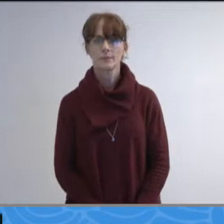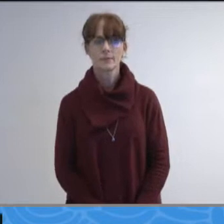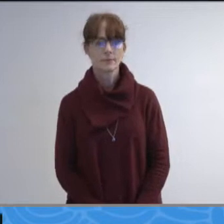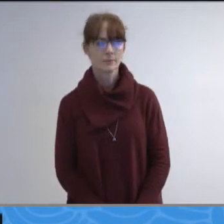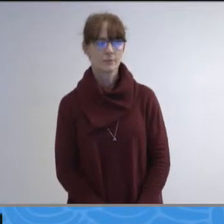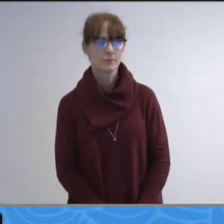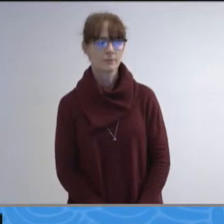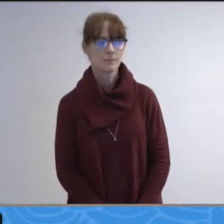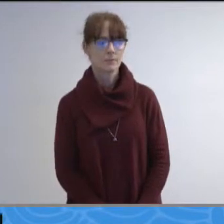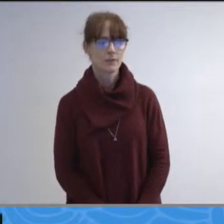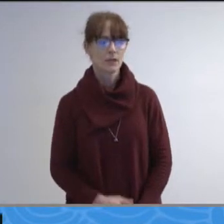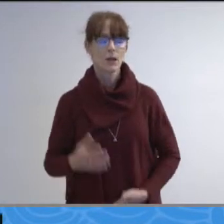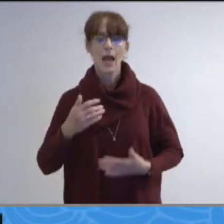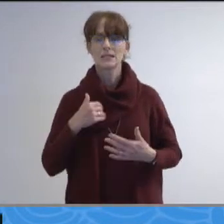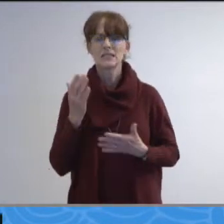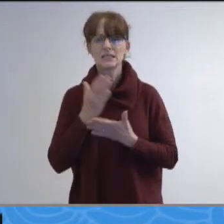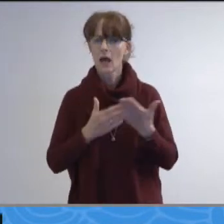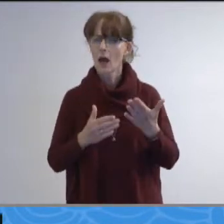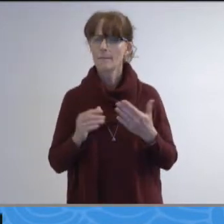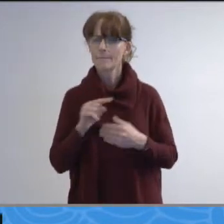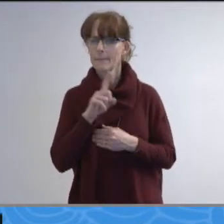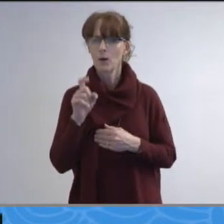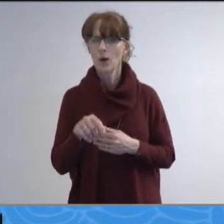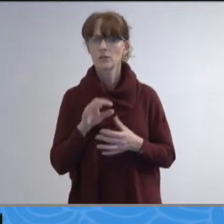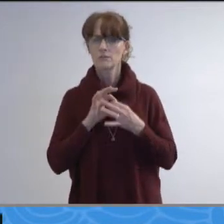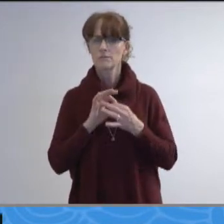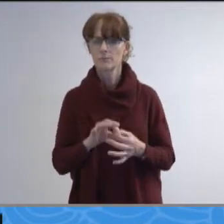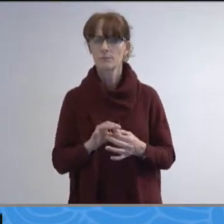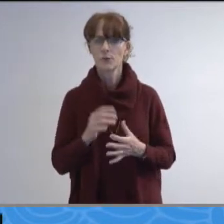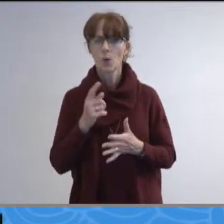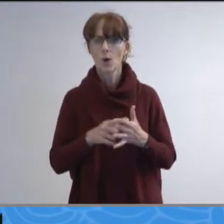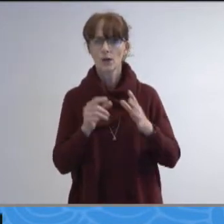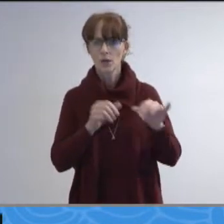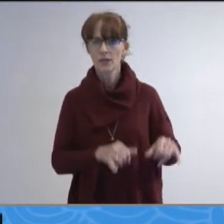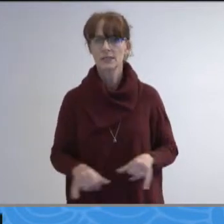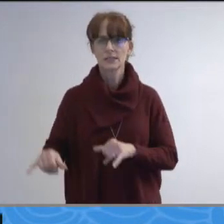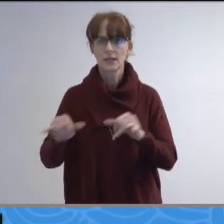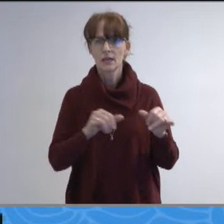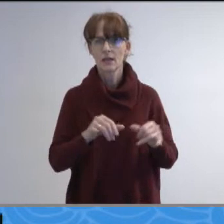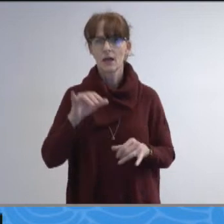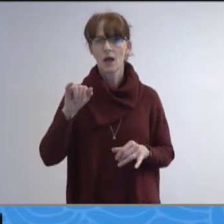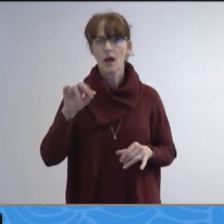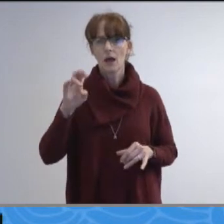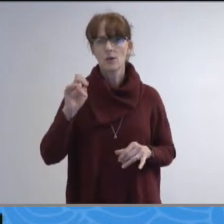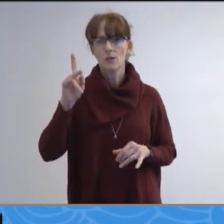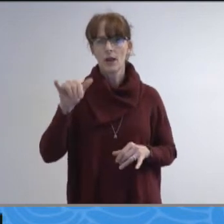We've had some questions come up about what are the standards that i-Ready is linked to.